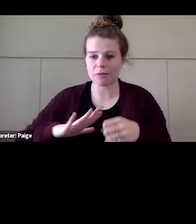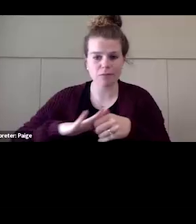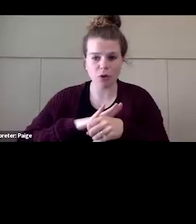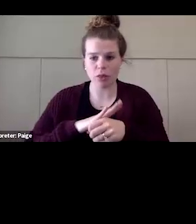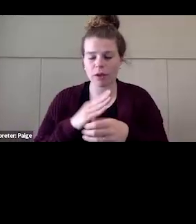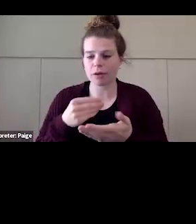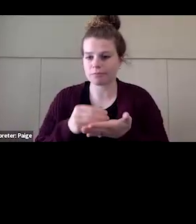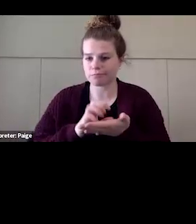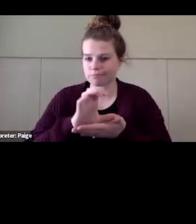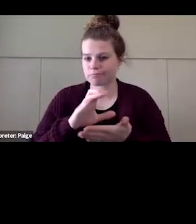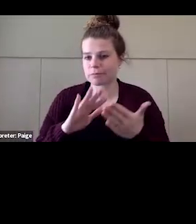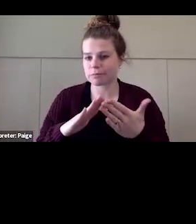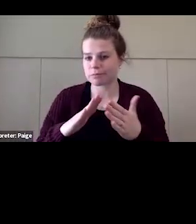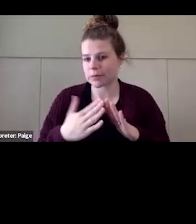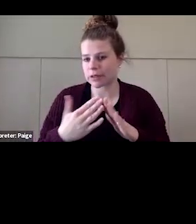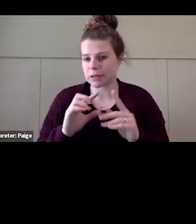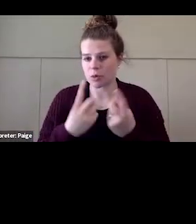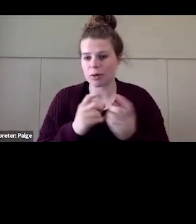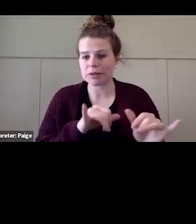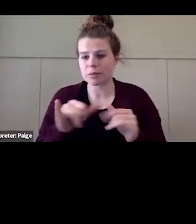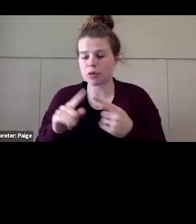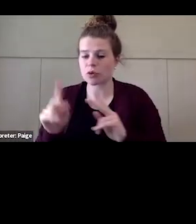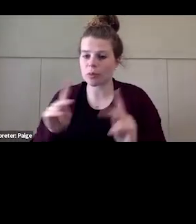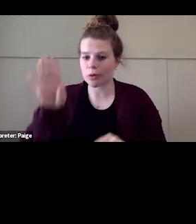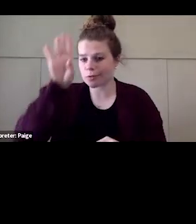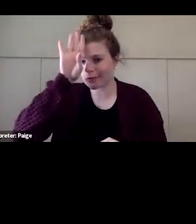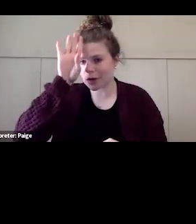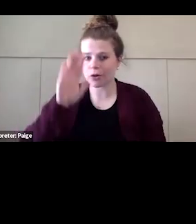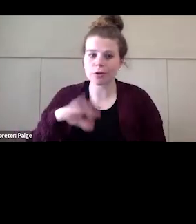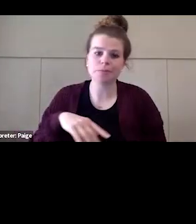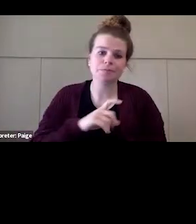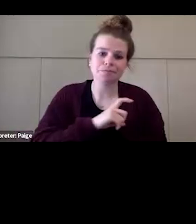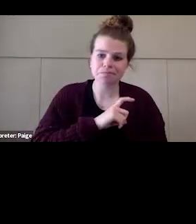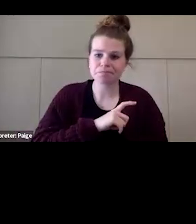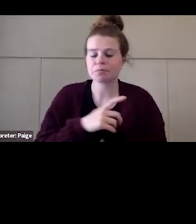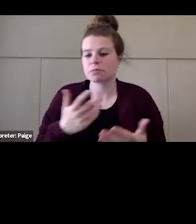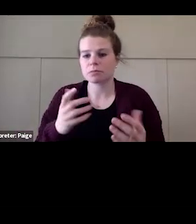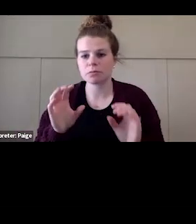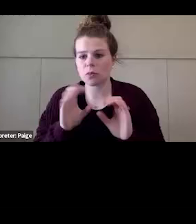So similar to folks in fire, folks in PD, no one is contracted,